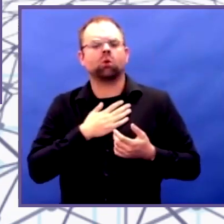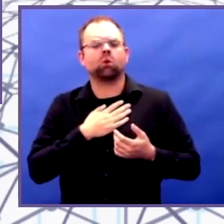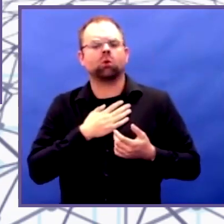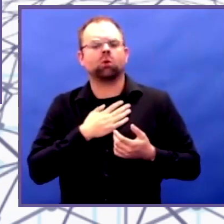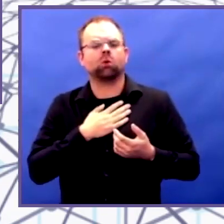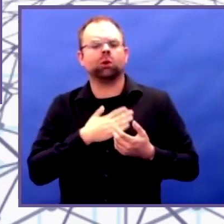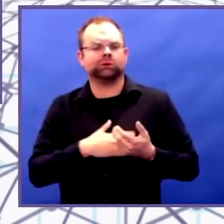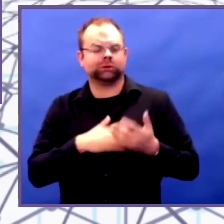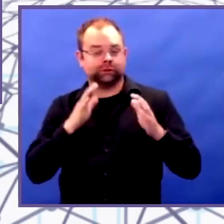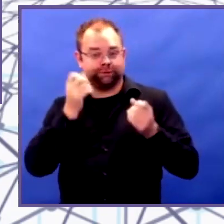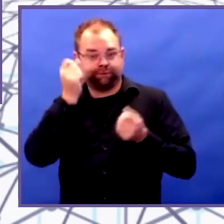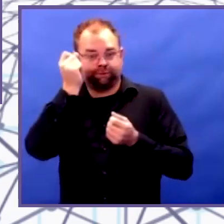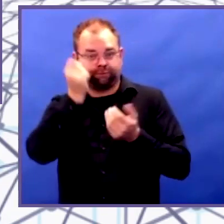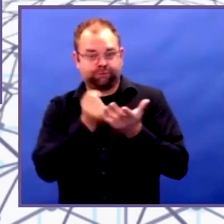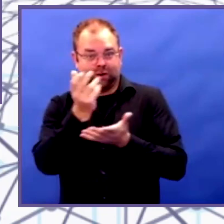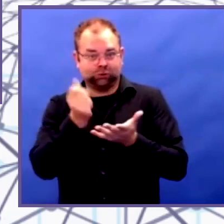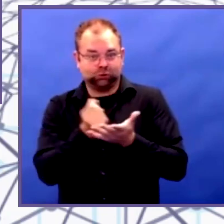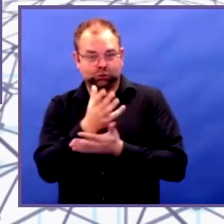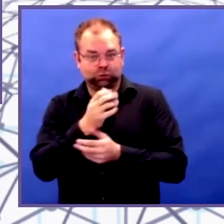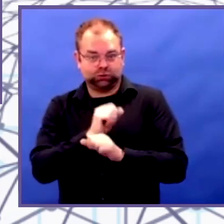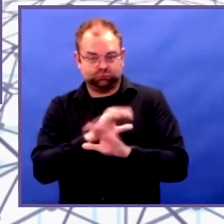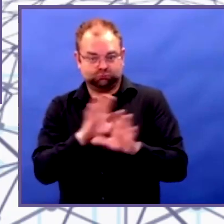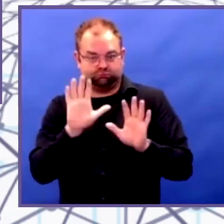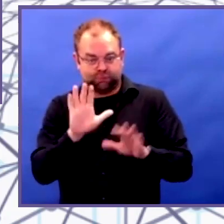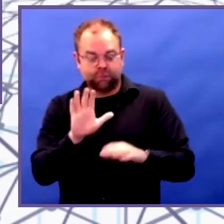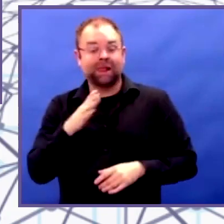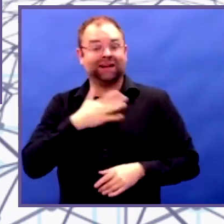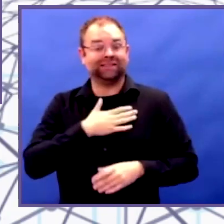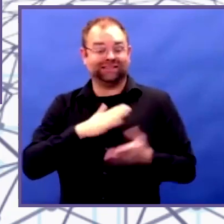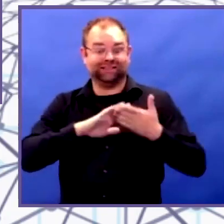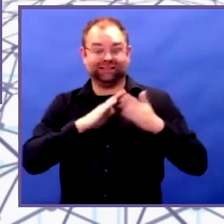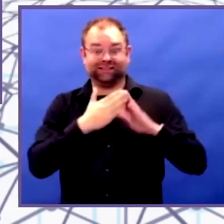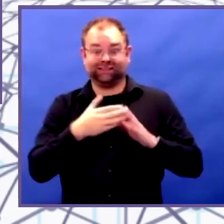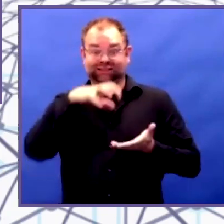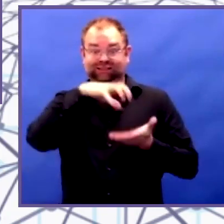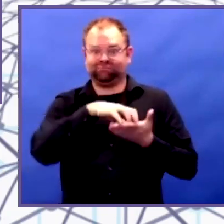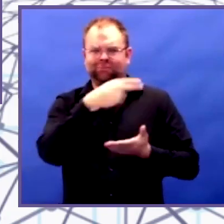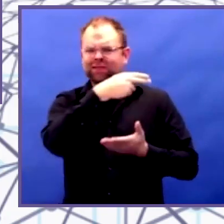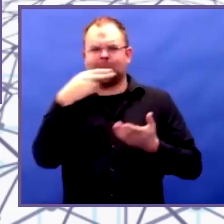for freed slaves. It is called Freetown.